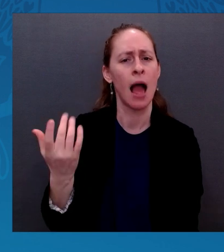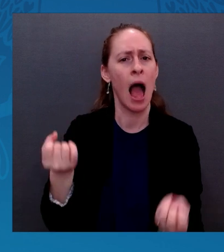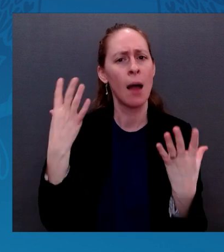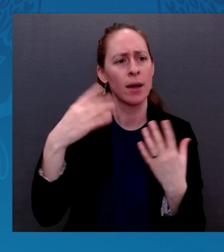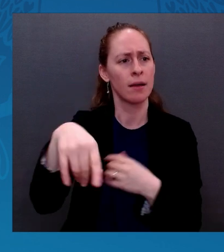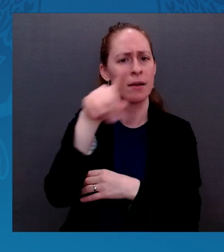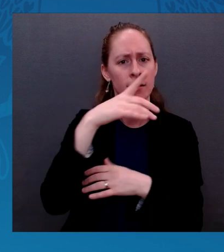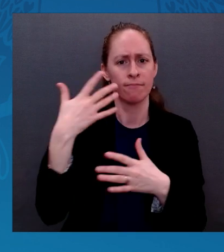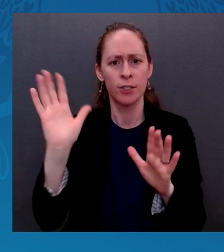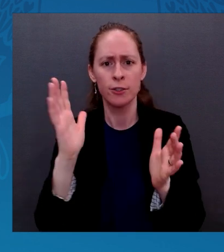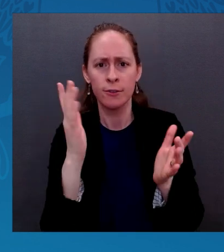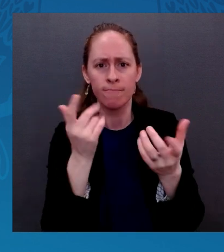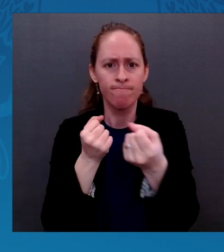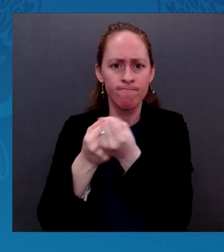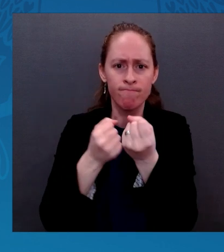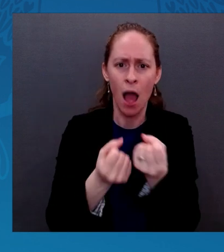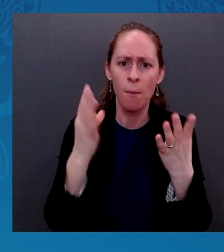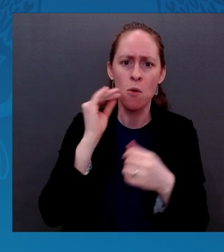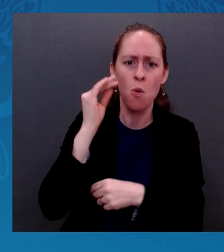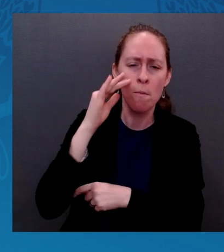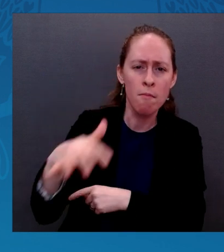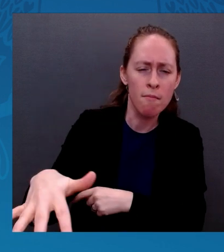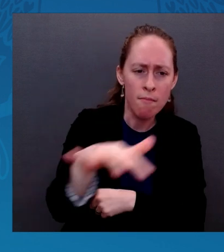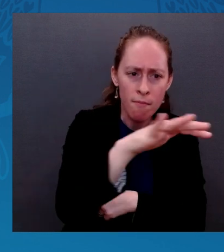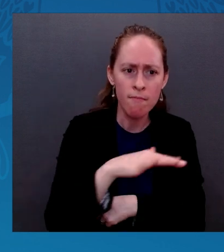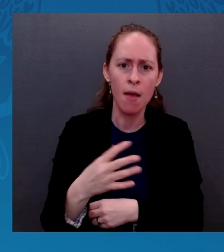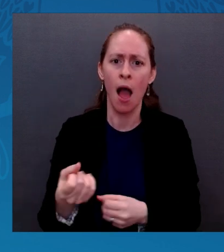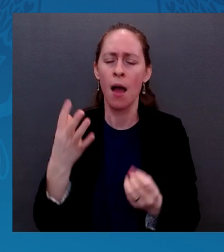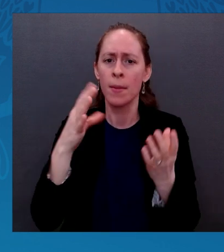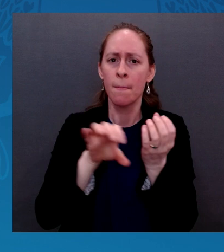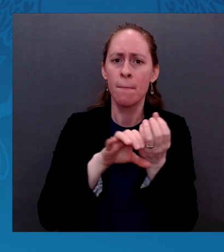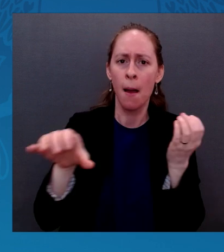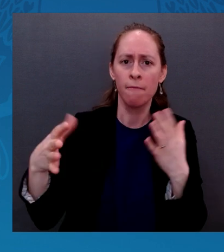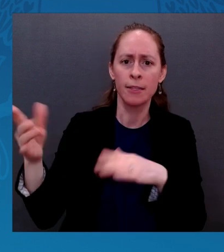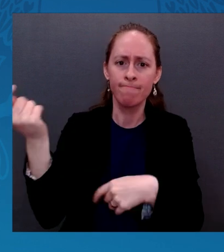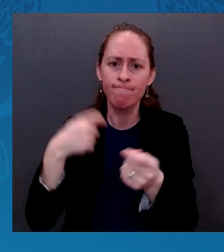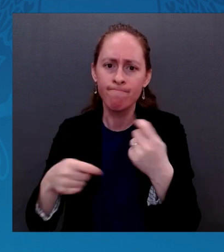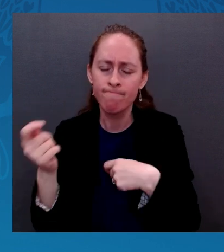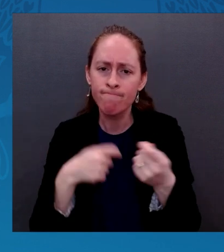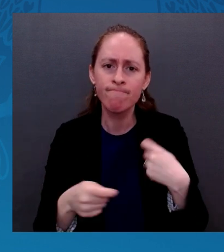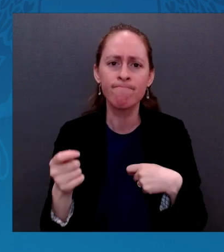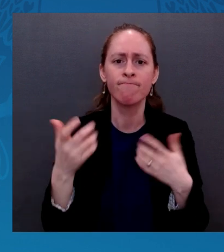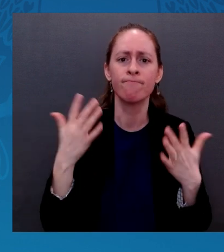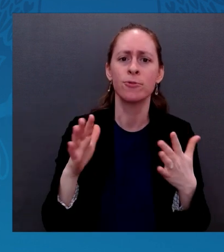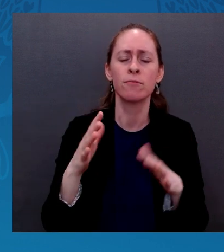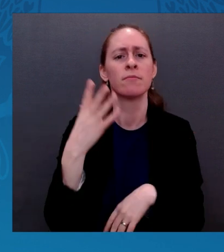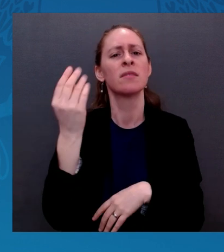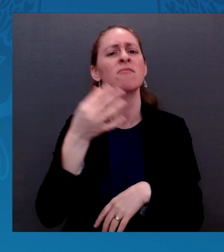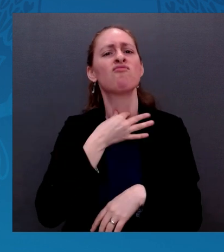directly with the community members? Amanda Gentle: Yes. Hi, good morning. An honor to be here today, and I really appreciate everyone